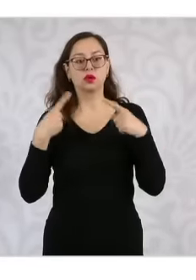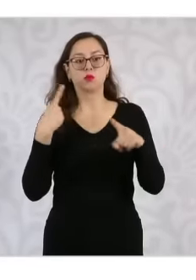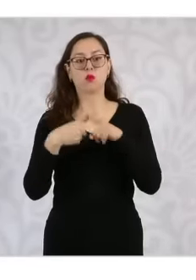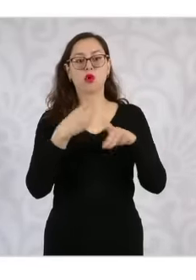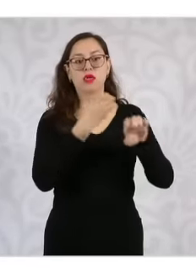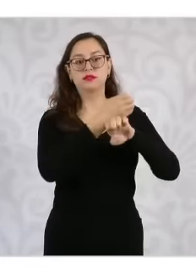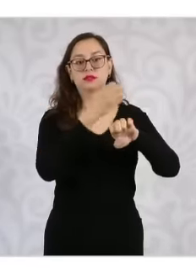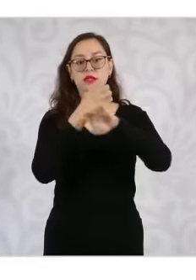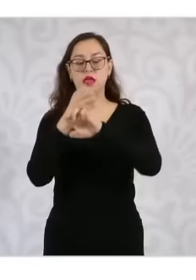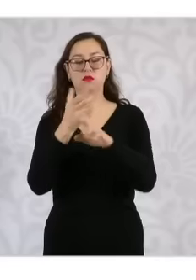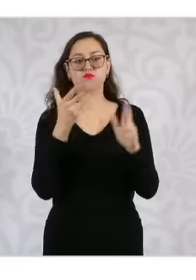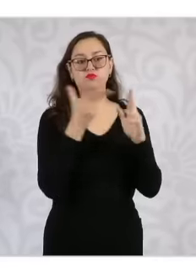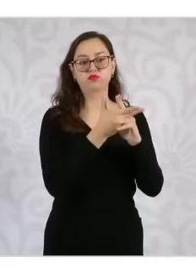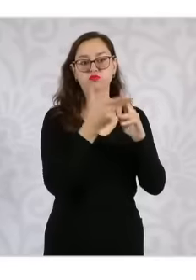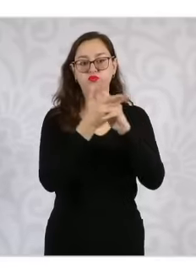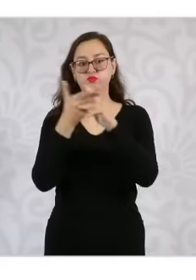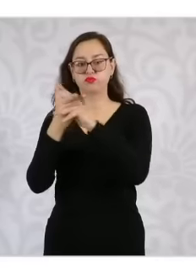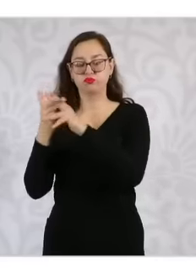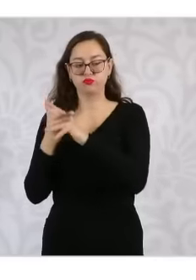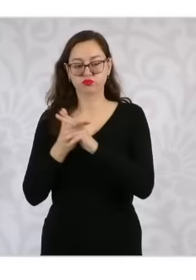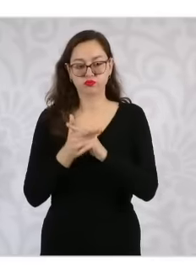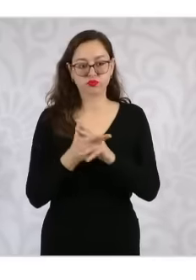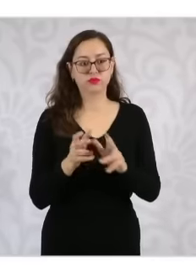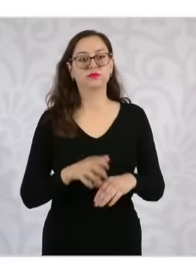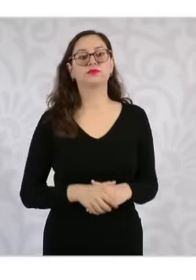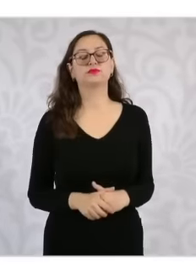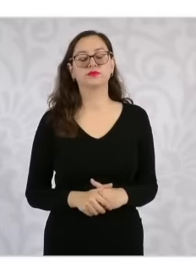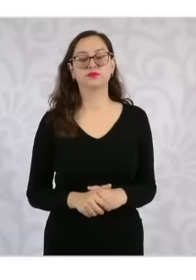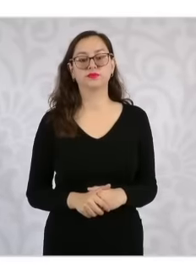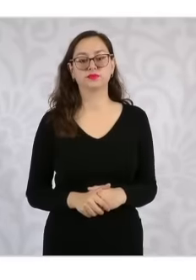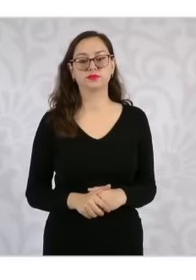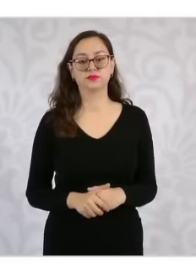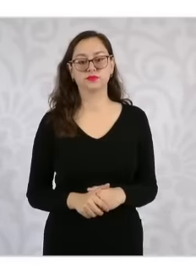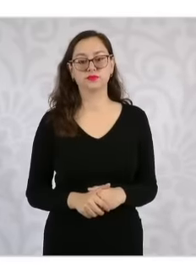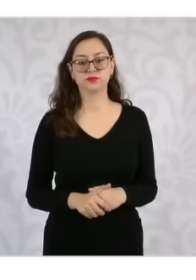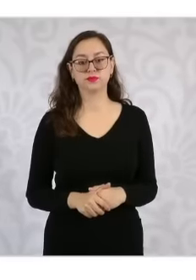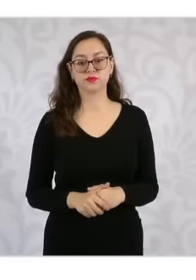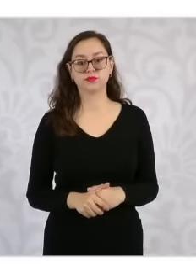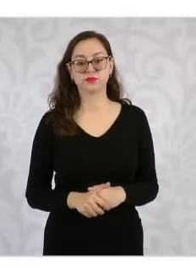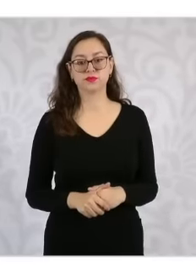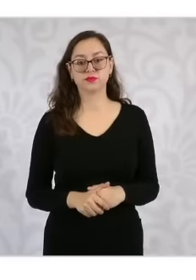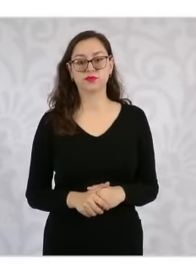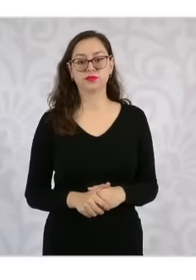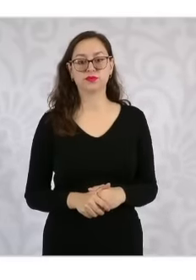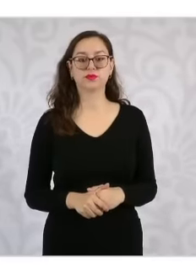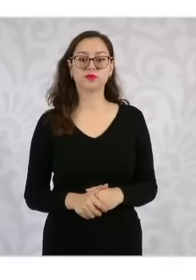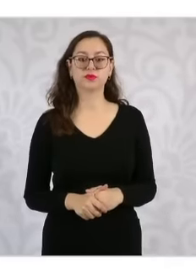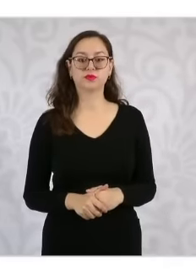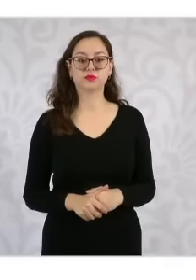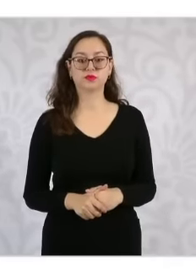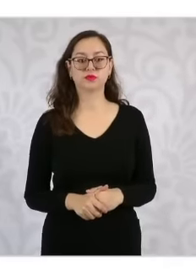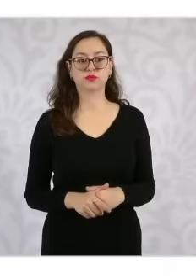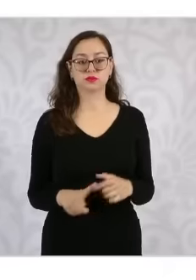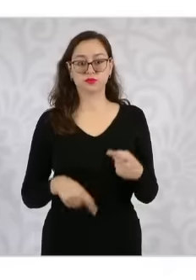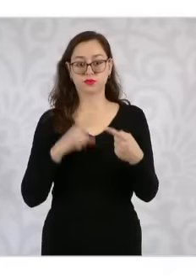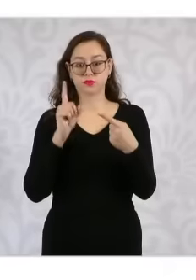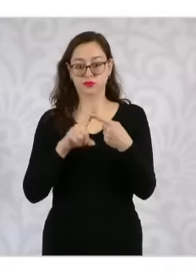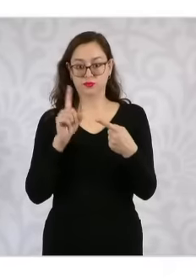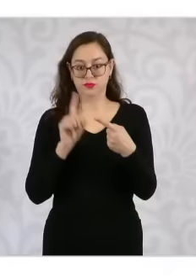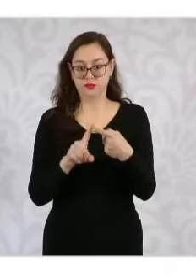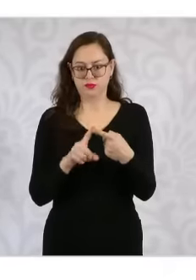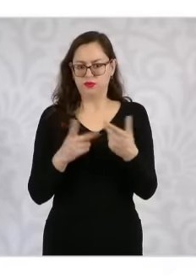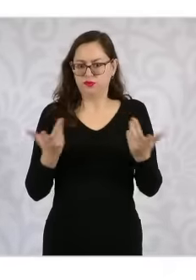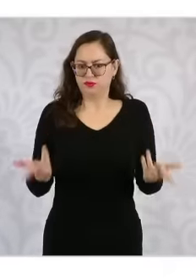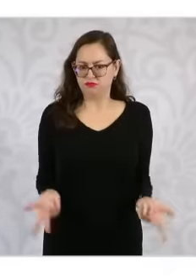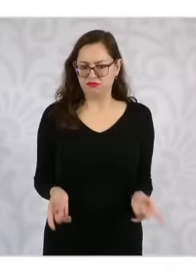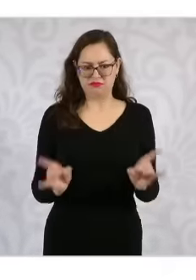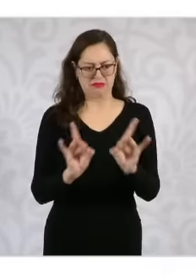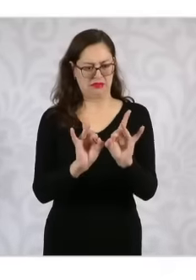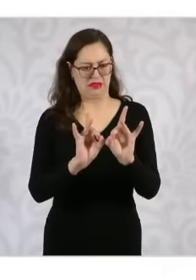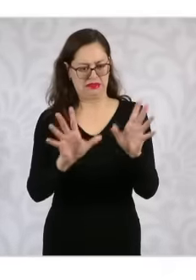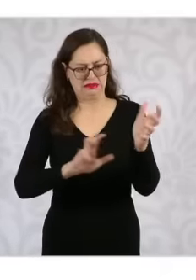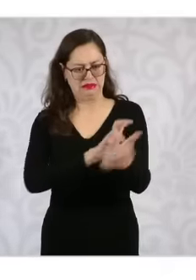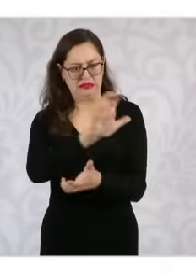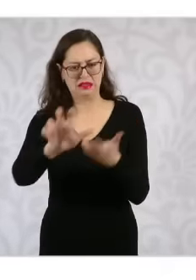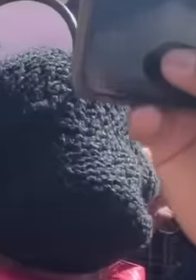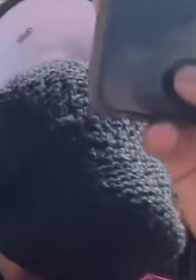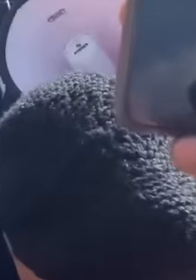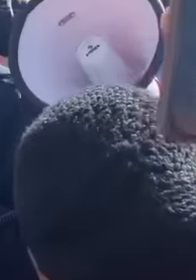Forward, the first axis is attention to the causes. We will continue with the strategy that began in the